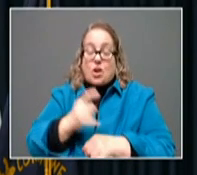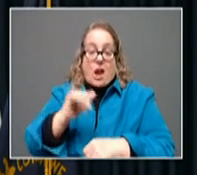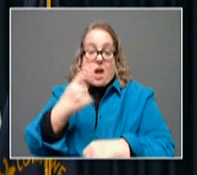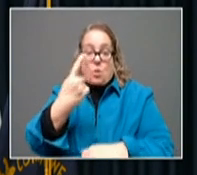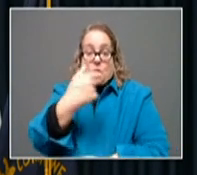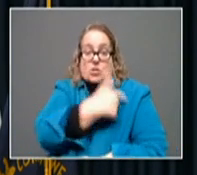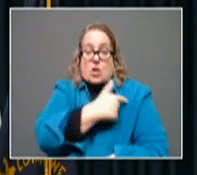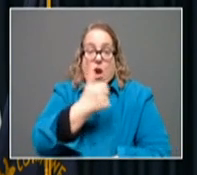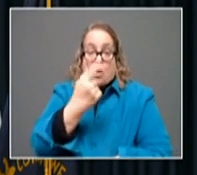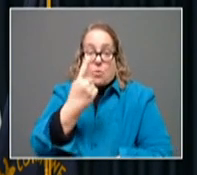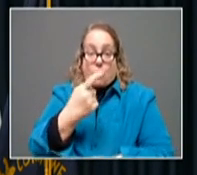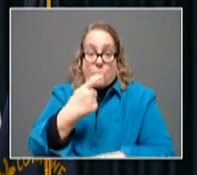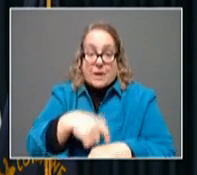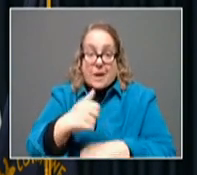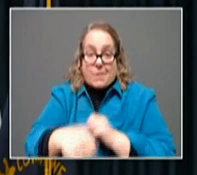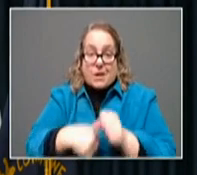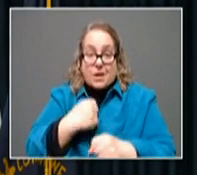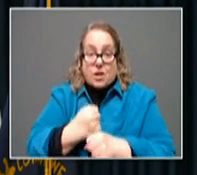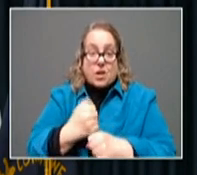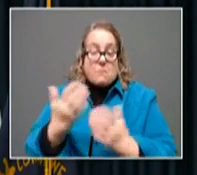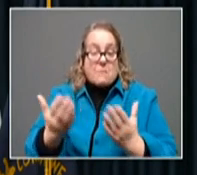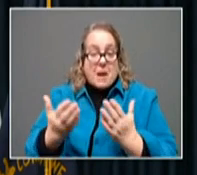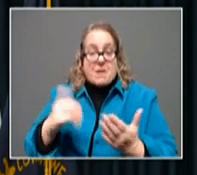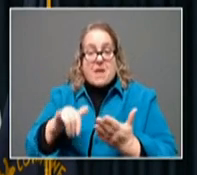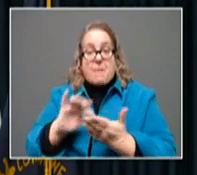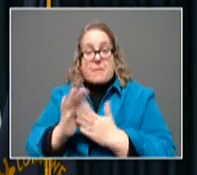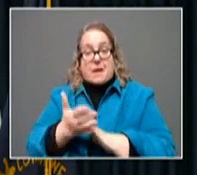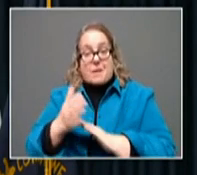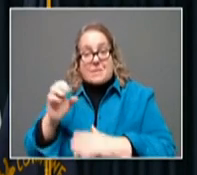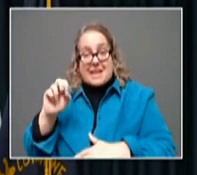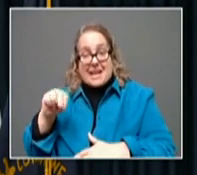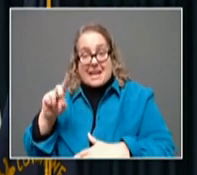might be endemic. But I think we we're we're we're going to take more weeks